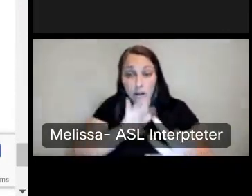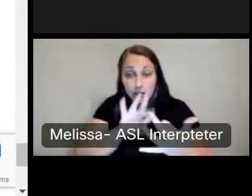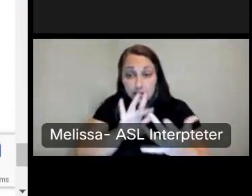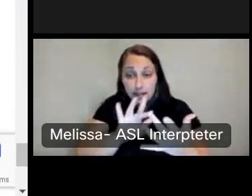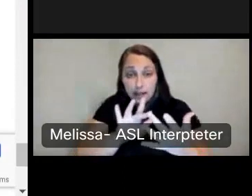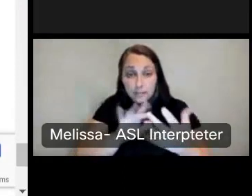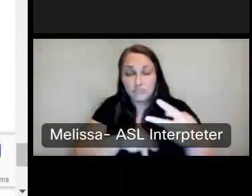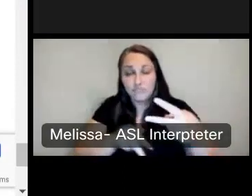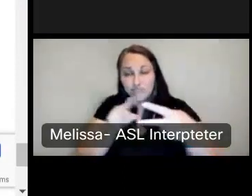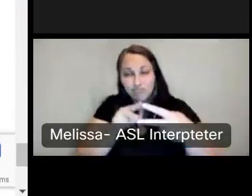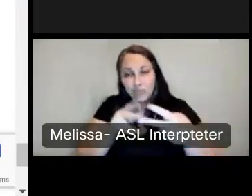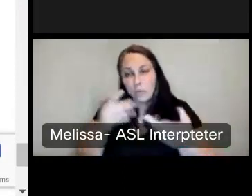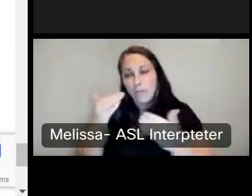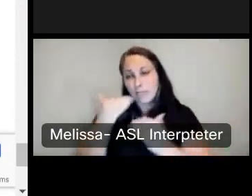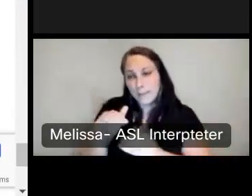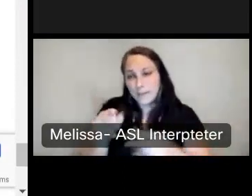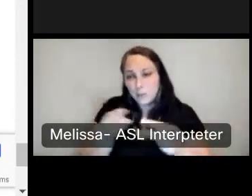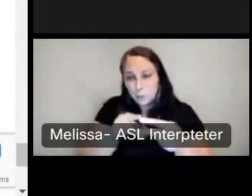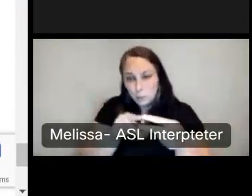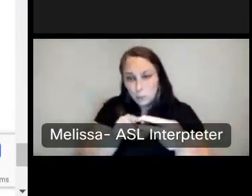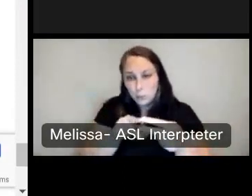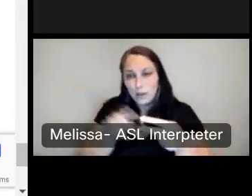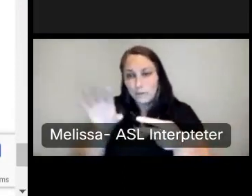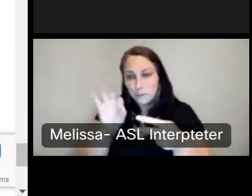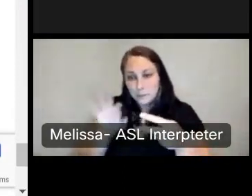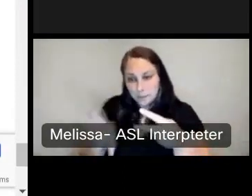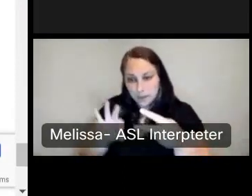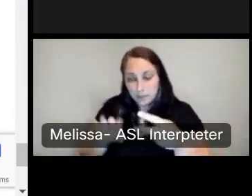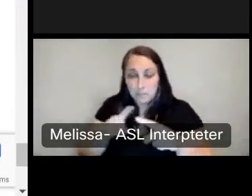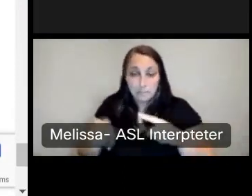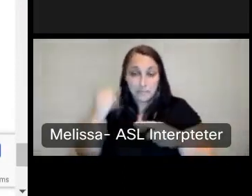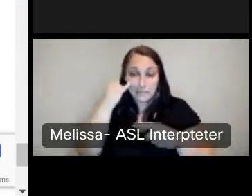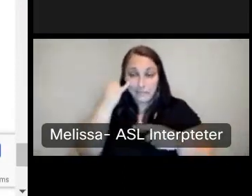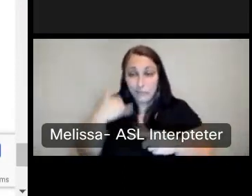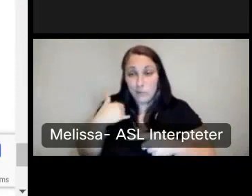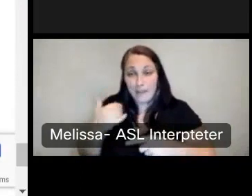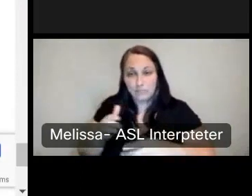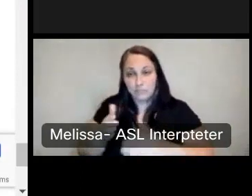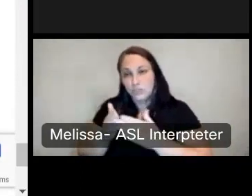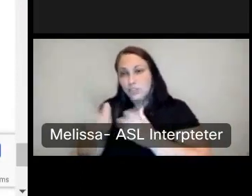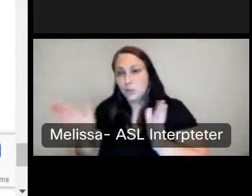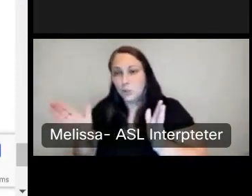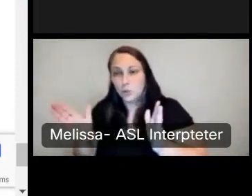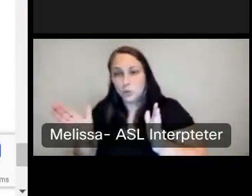can pick one and talk about something else like if if it's um a general service recommendation